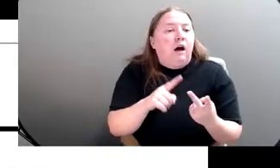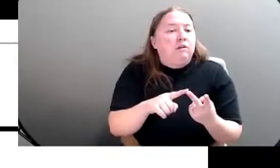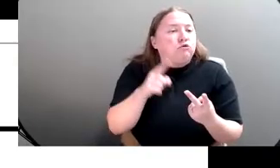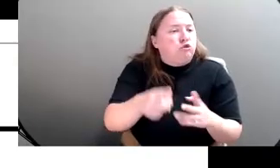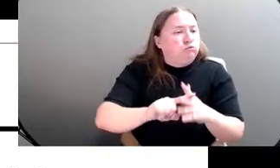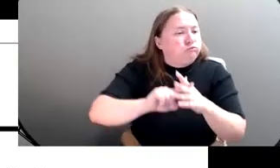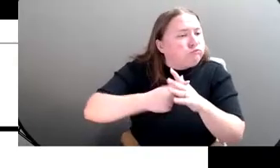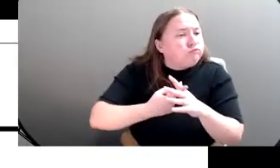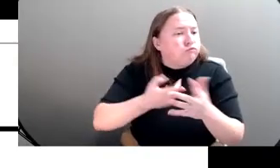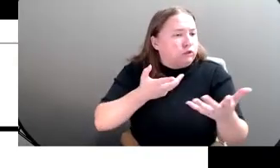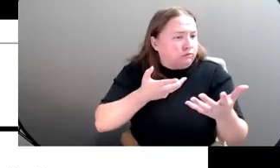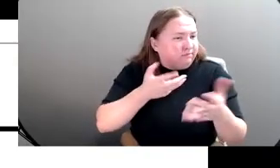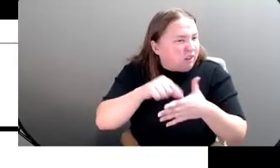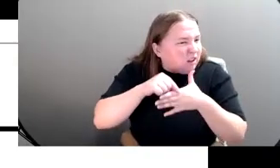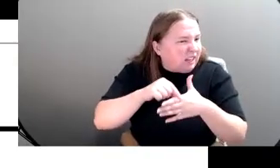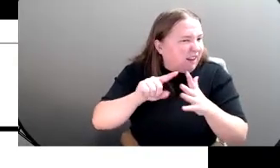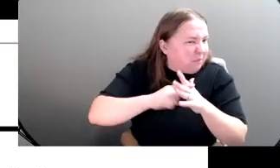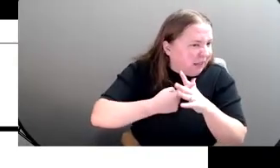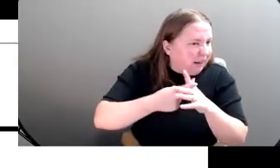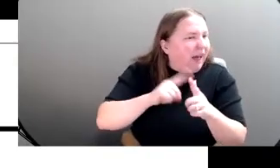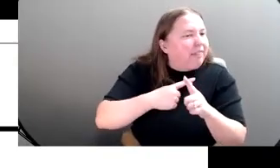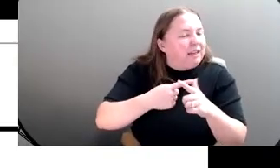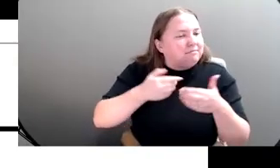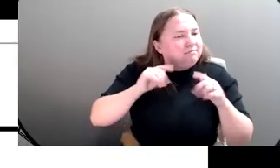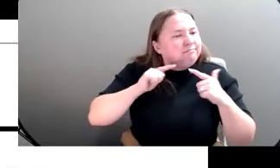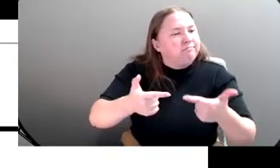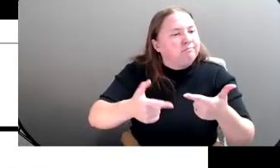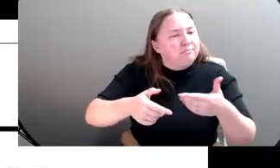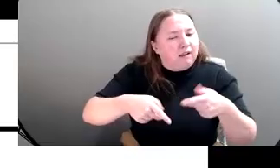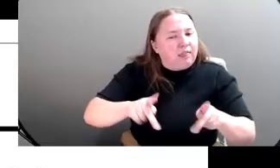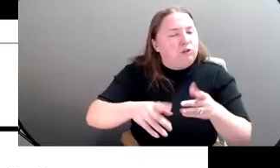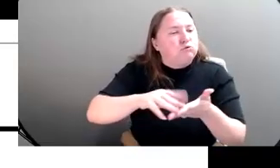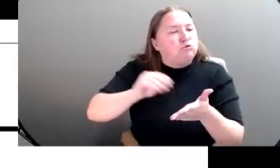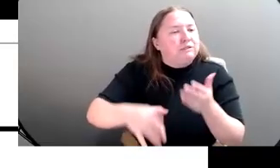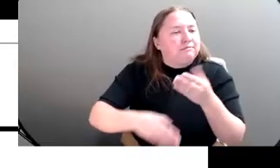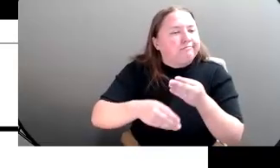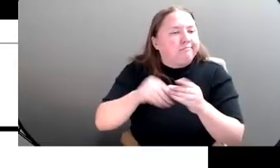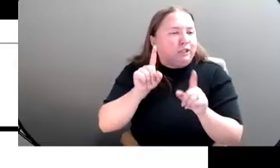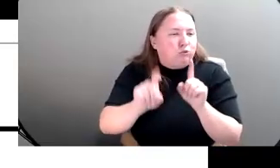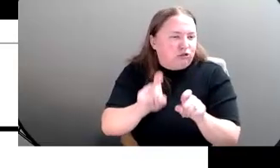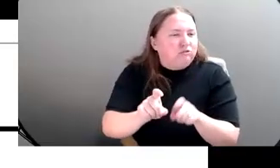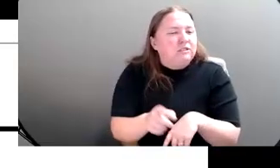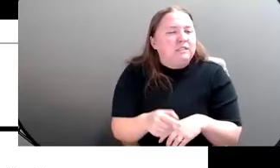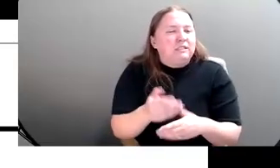the content at the beginning and then allow them to answer questions. So maybe some kind of teaching, mini teaching that you can do in